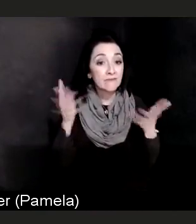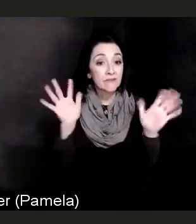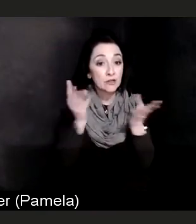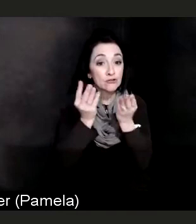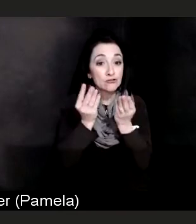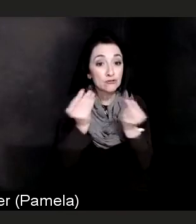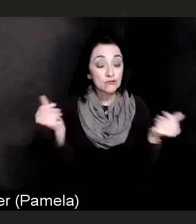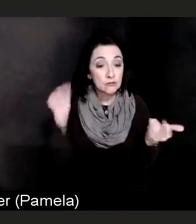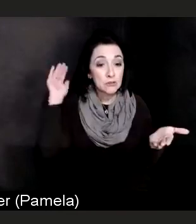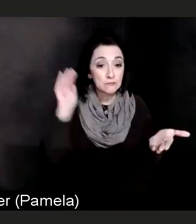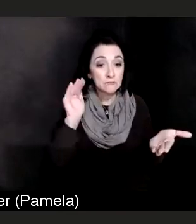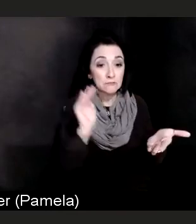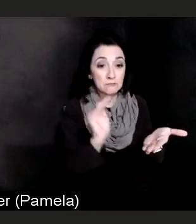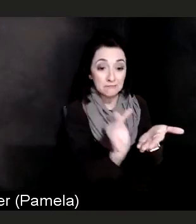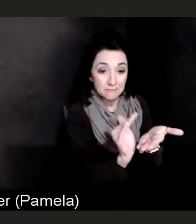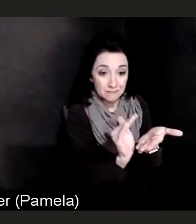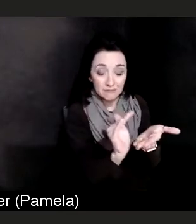that some of the numbers are improving.